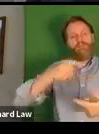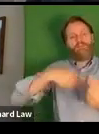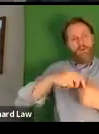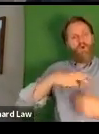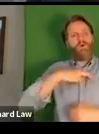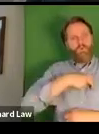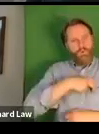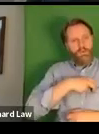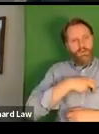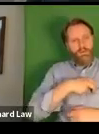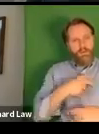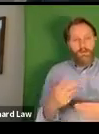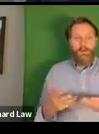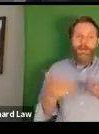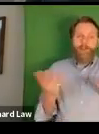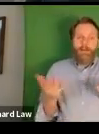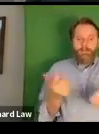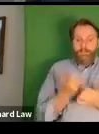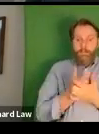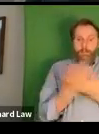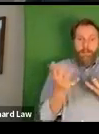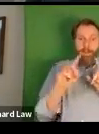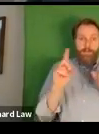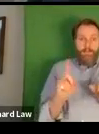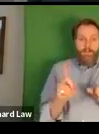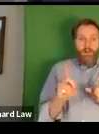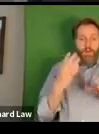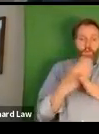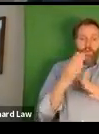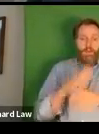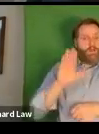members working at home the executive is not going to launch into any ballot